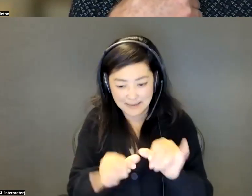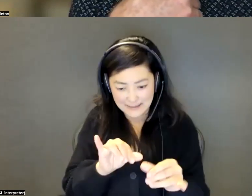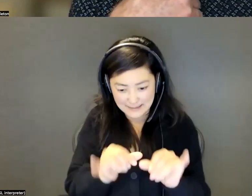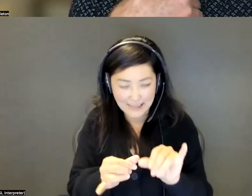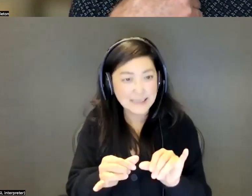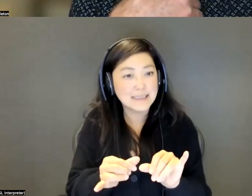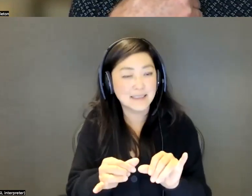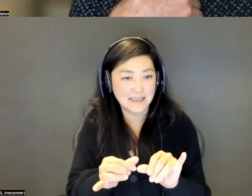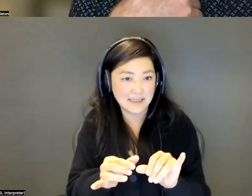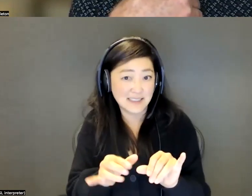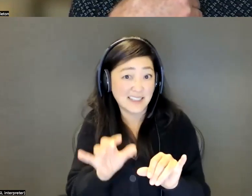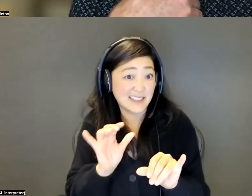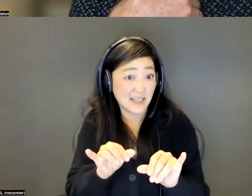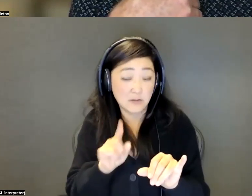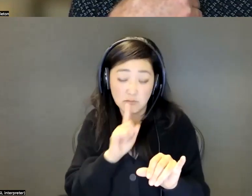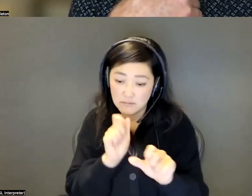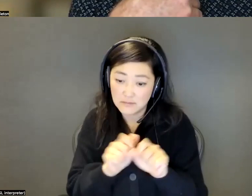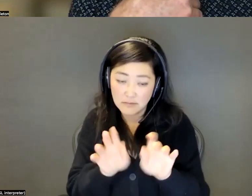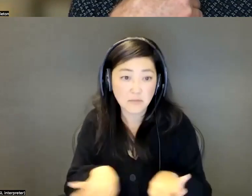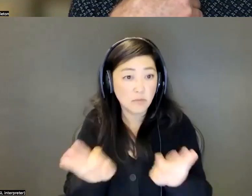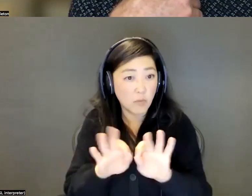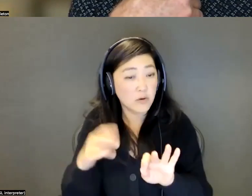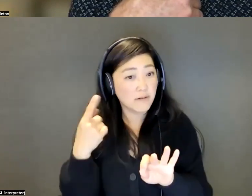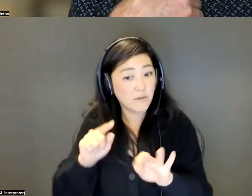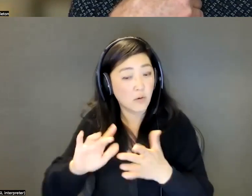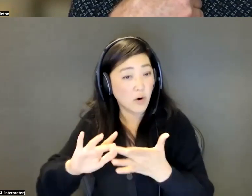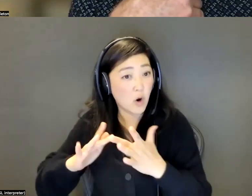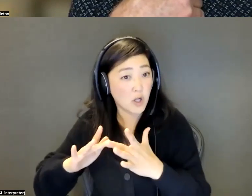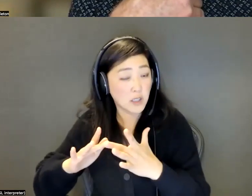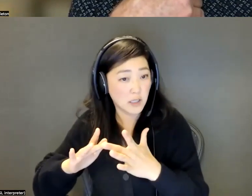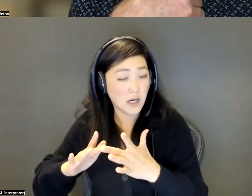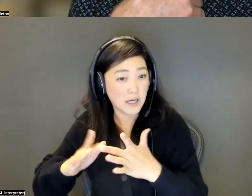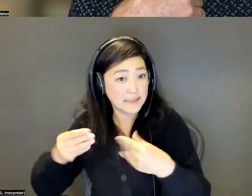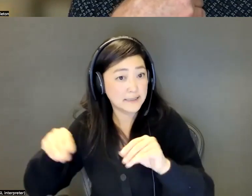be. And for an online retailer, that's super important for me to know what size packet is